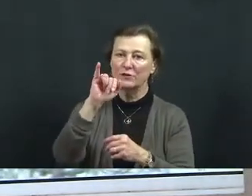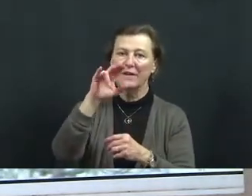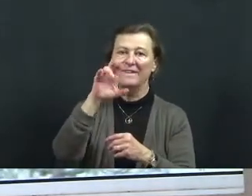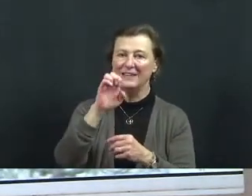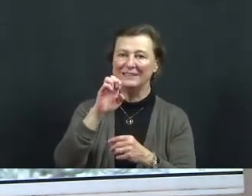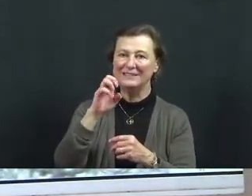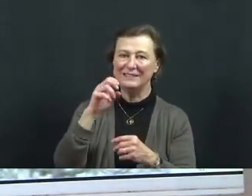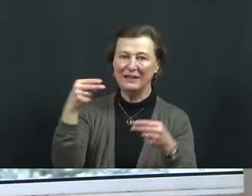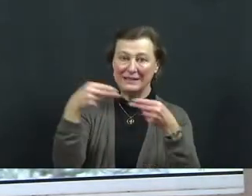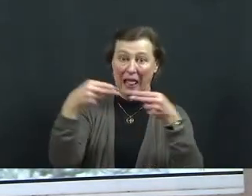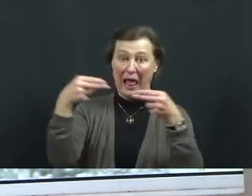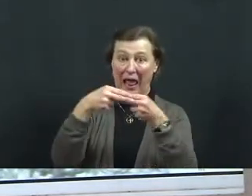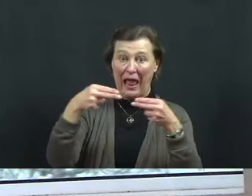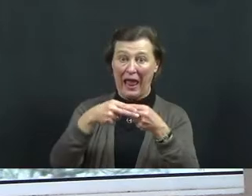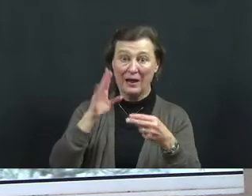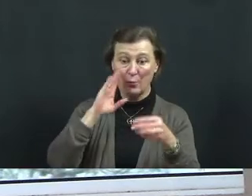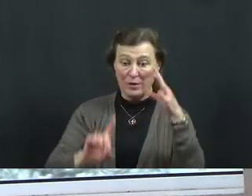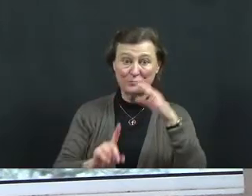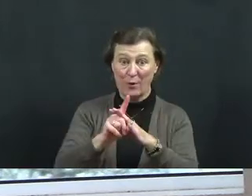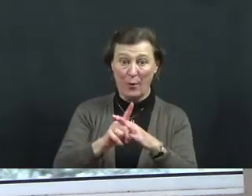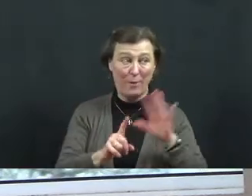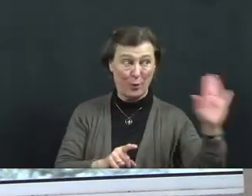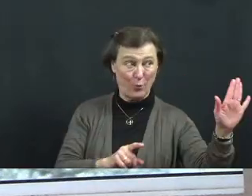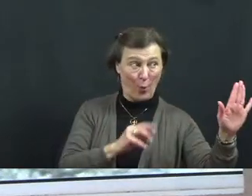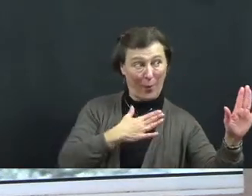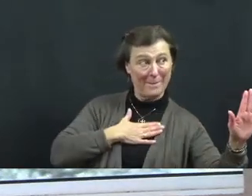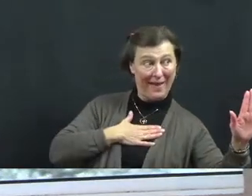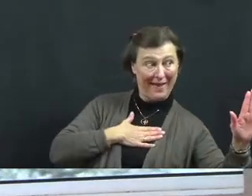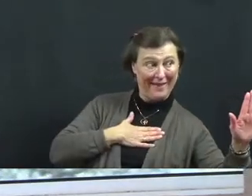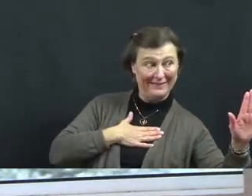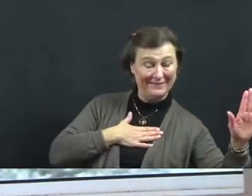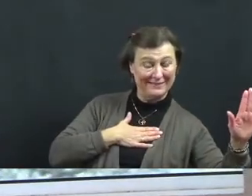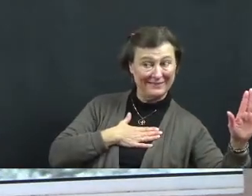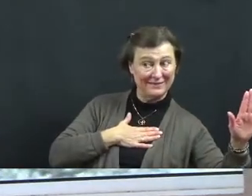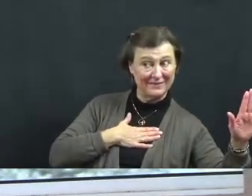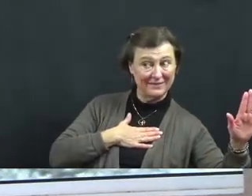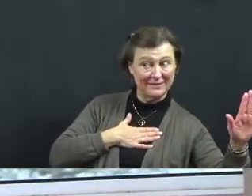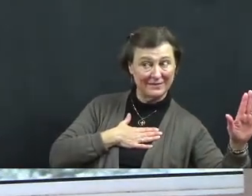up at first yours or mine Pete?”